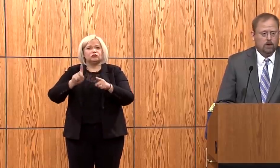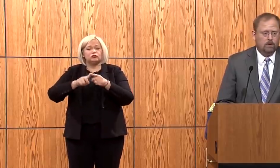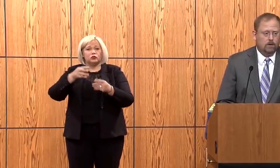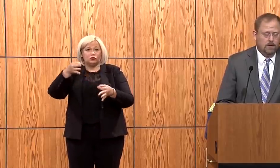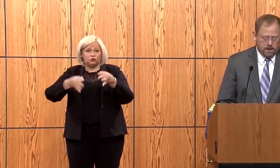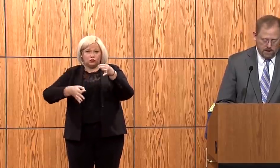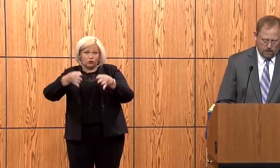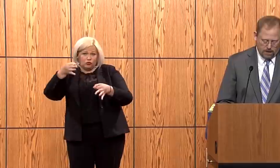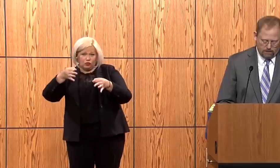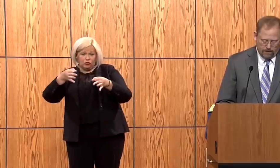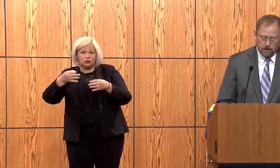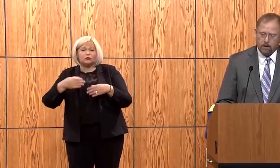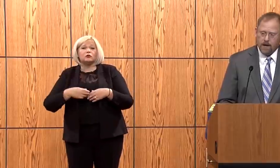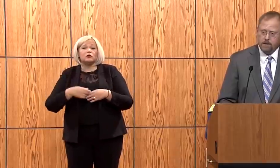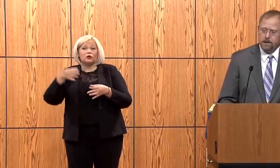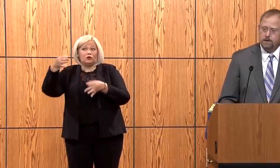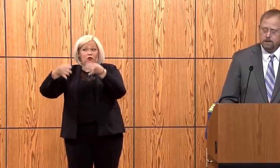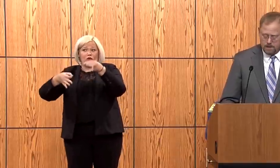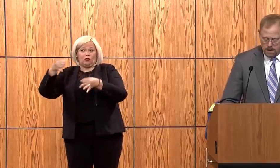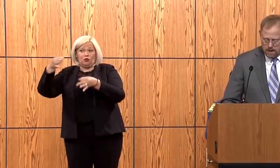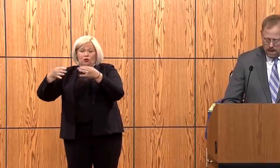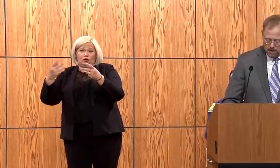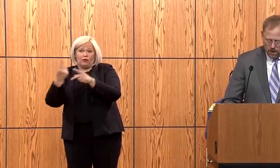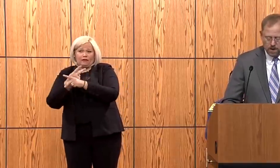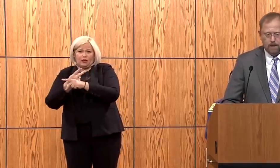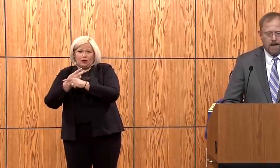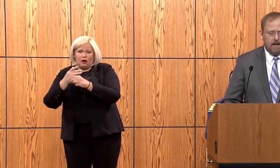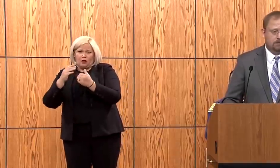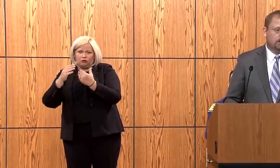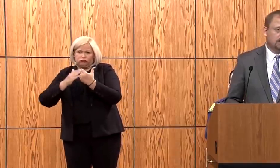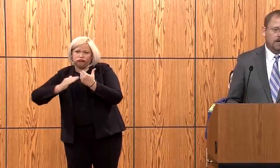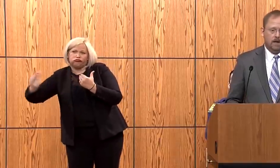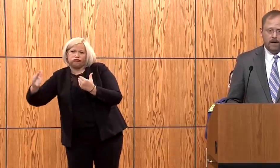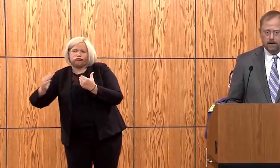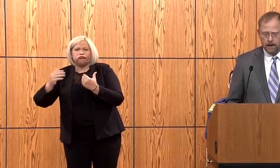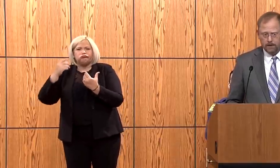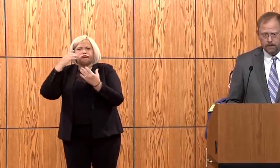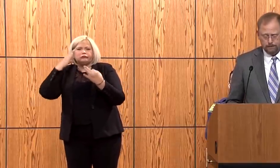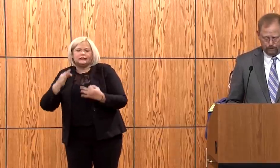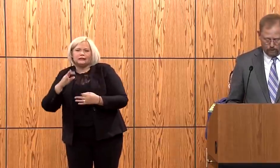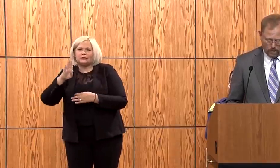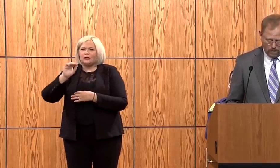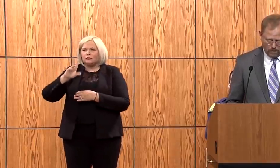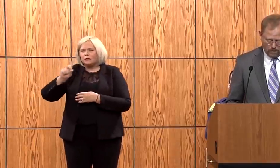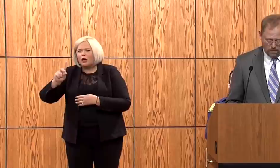DEFENDANT IS ASSUMED INNOCENT UNTIL PROVEN GUILTY IN A COURT UNTIL PROVEN GUILTY IN A COURT OF LAW. OF LAW. THESE INDIVIDUALS HAVE BEGUN TO THESE INDIVIDUALS HAVE BEGUN TO MAKE APPEARANCES IN FEDERAL